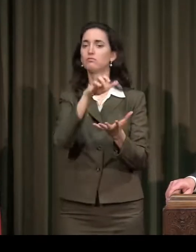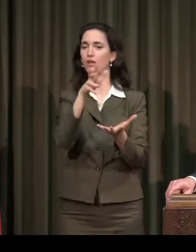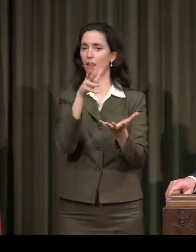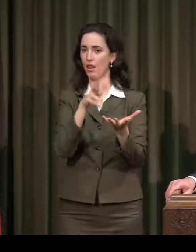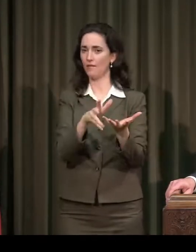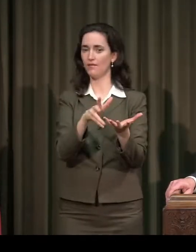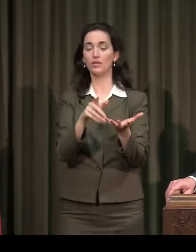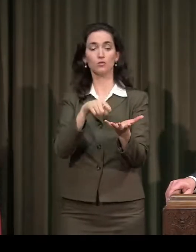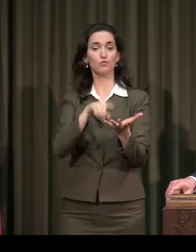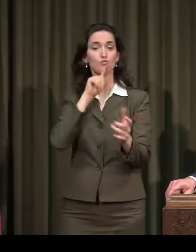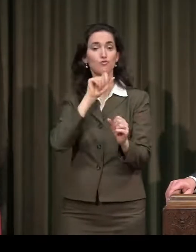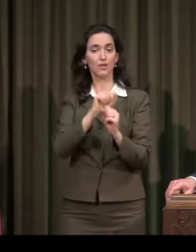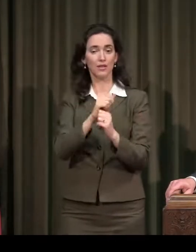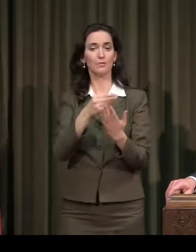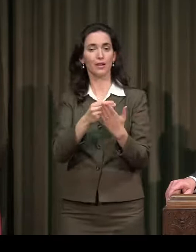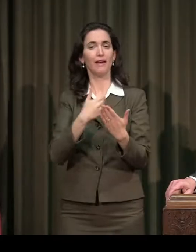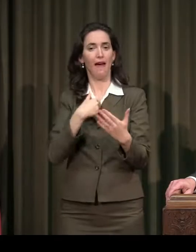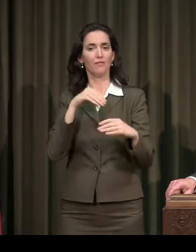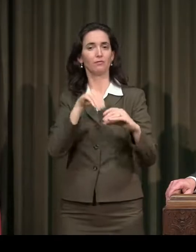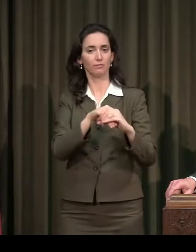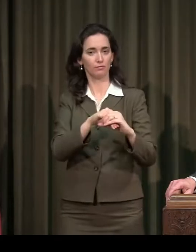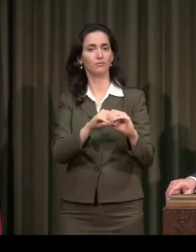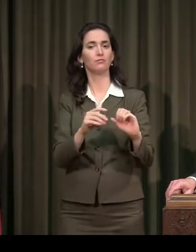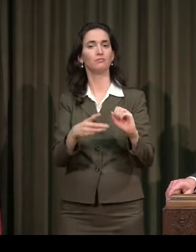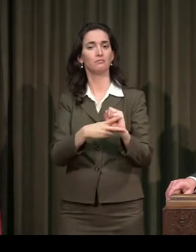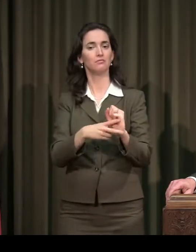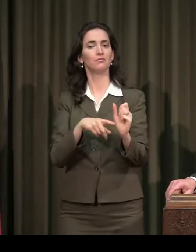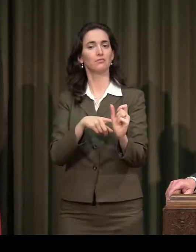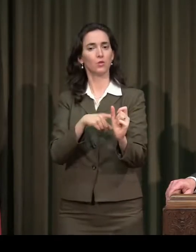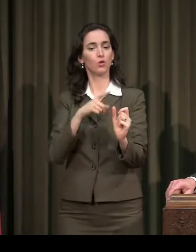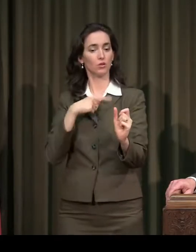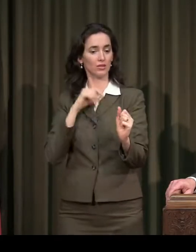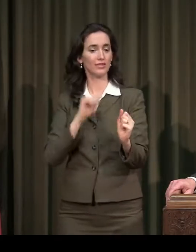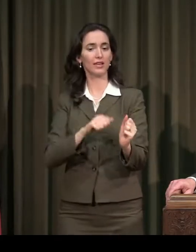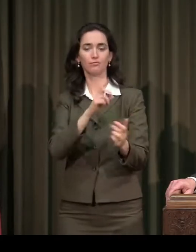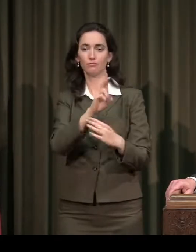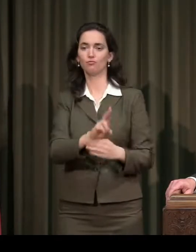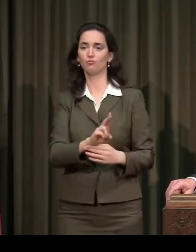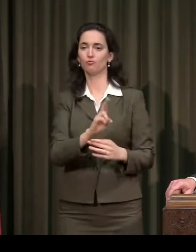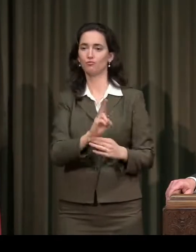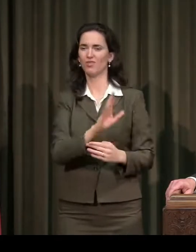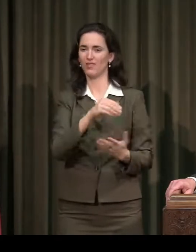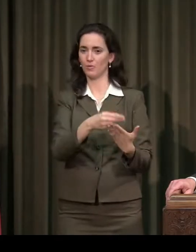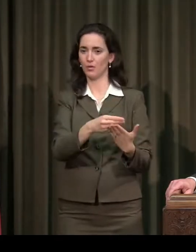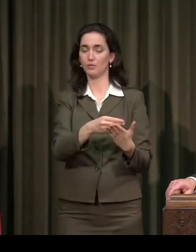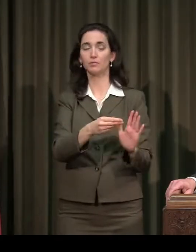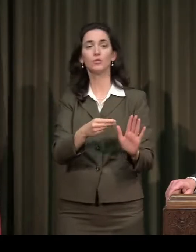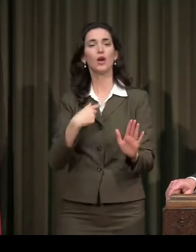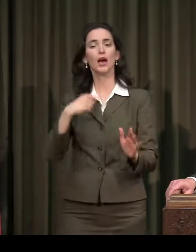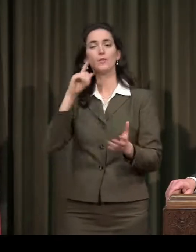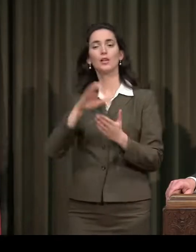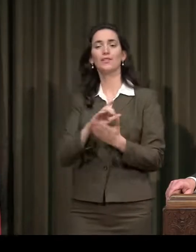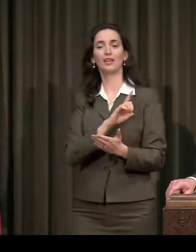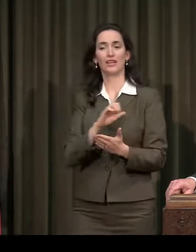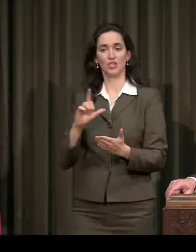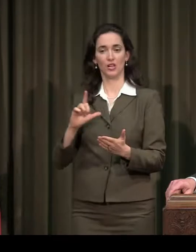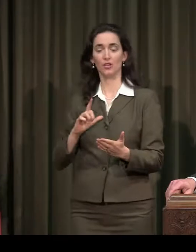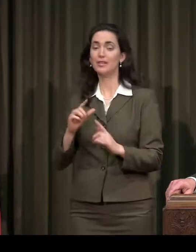actually in the bank so i believe the the legislature particularly the house is learning that it's not quite as easy